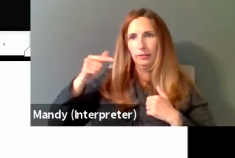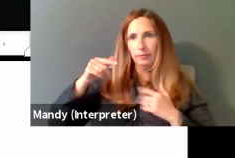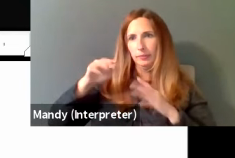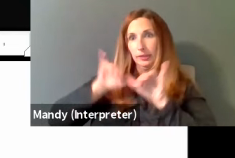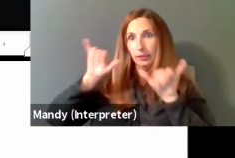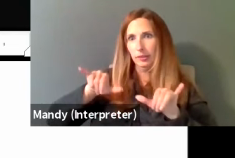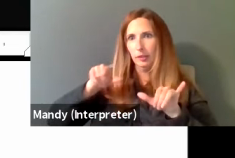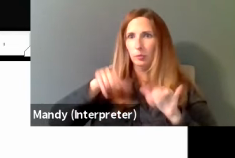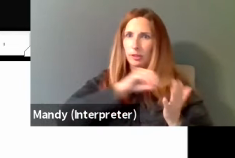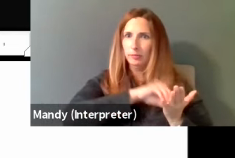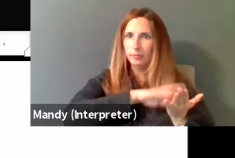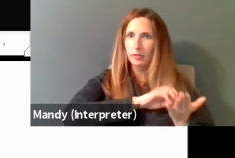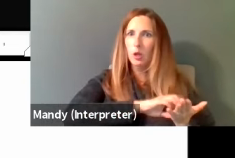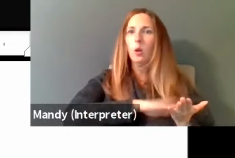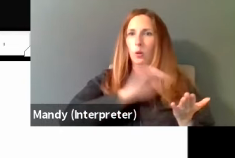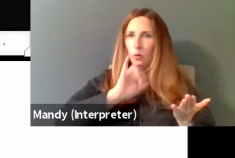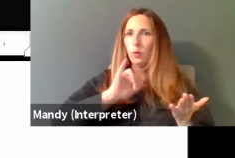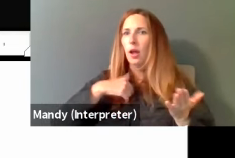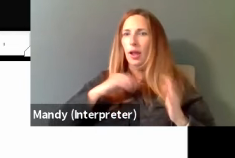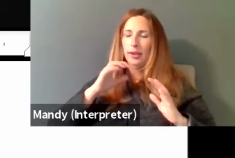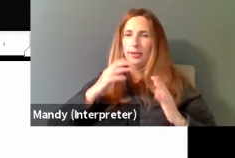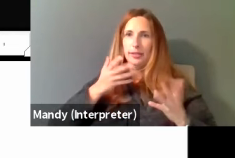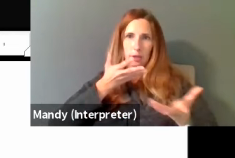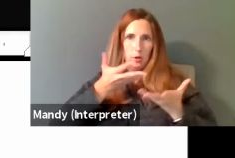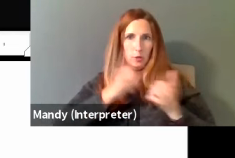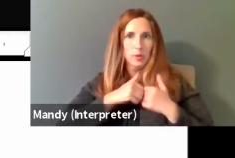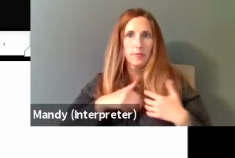Okay, I interacted with five Spanish speakers today,